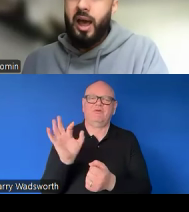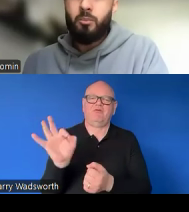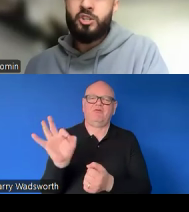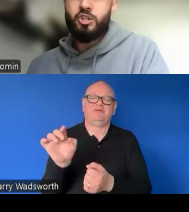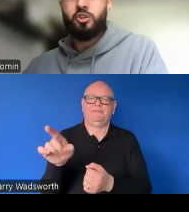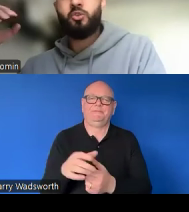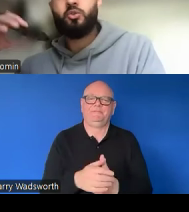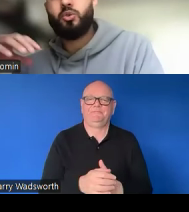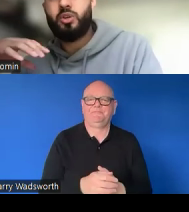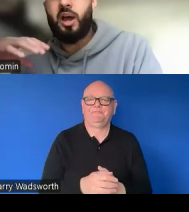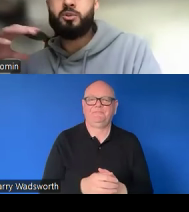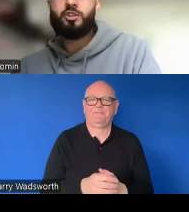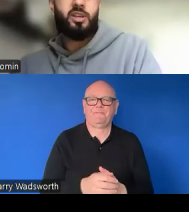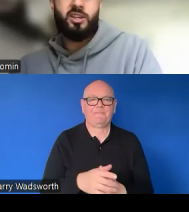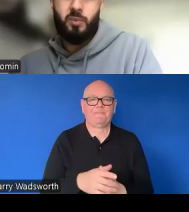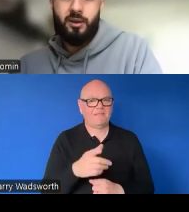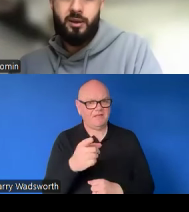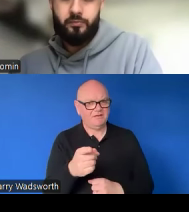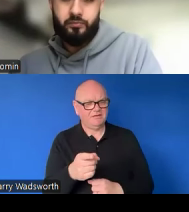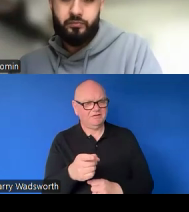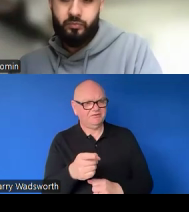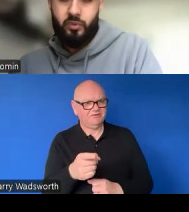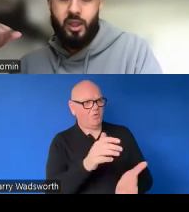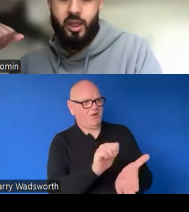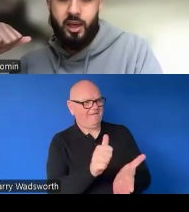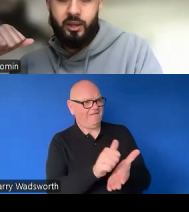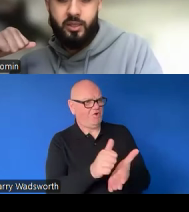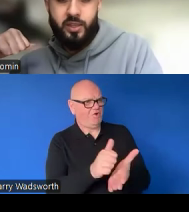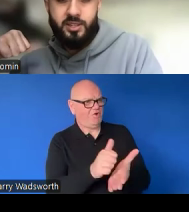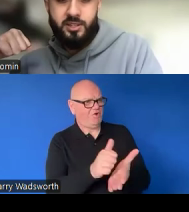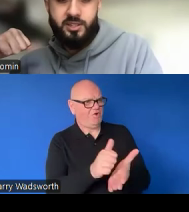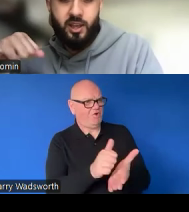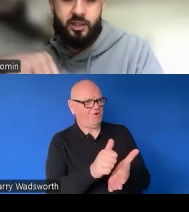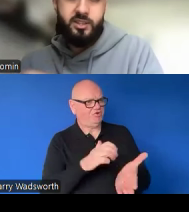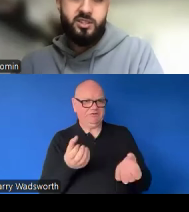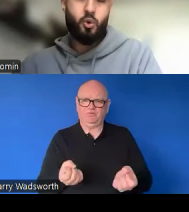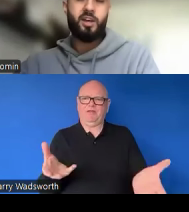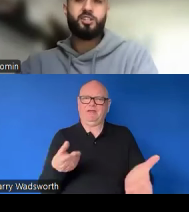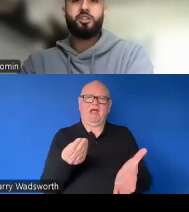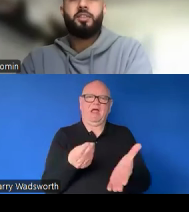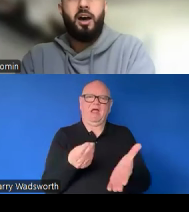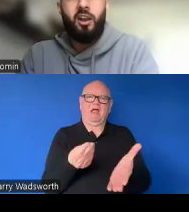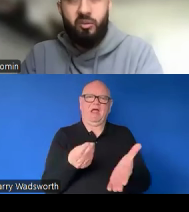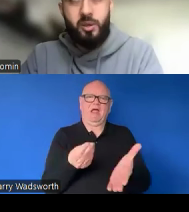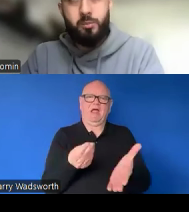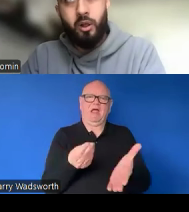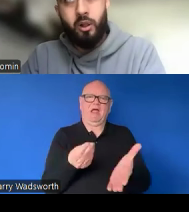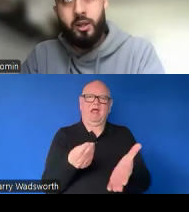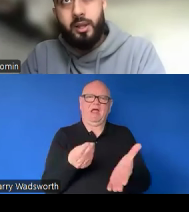How much do you need to spend? This is a question that a lot of people